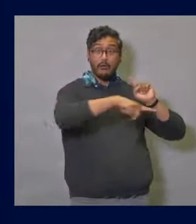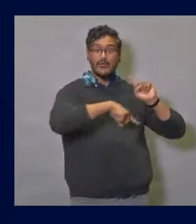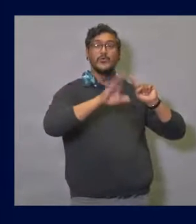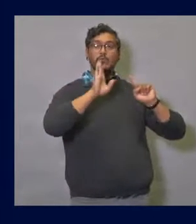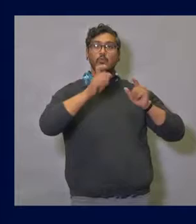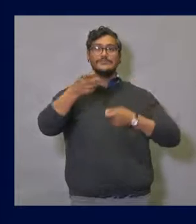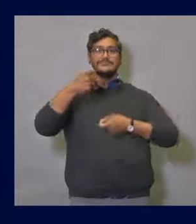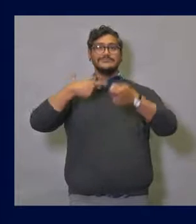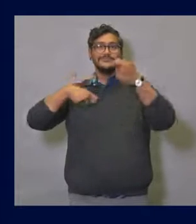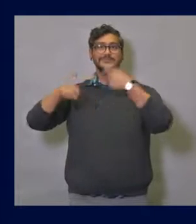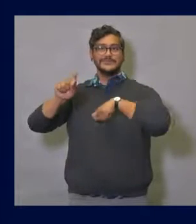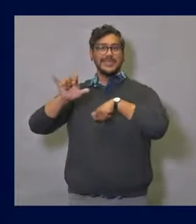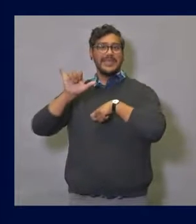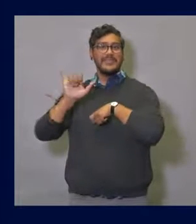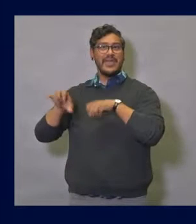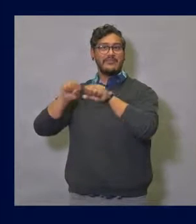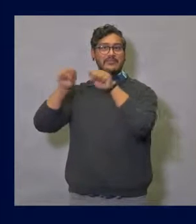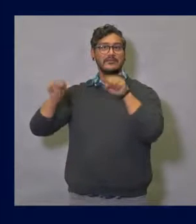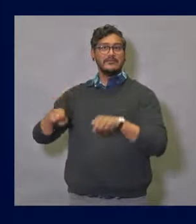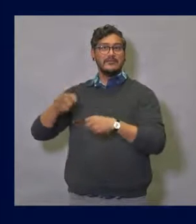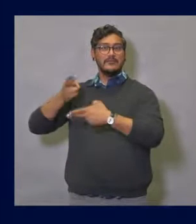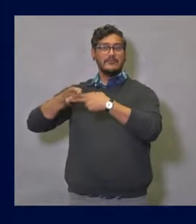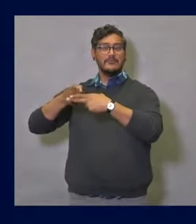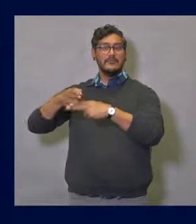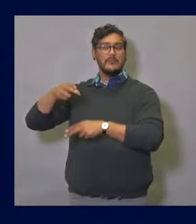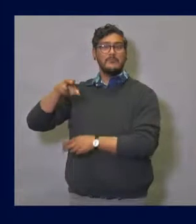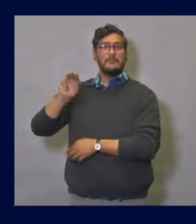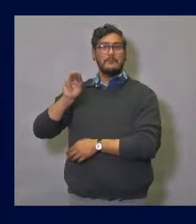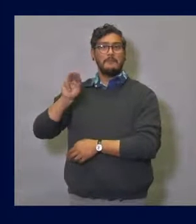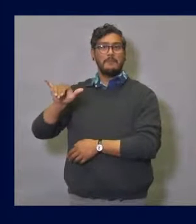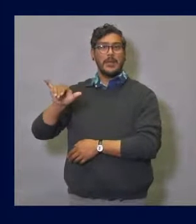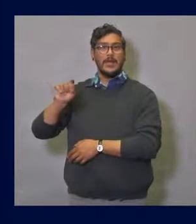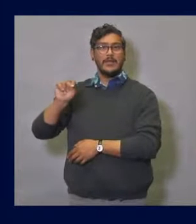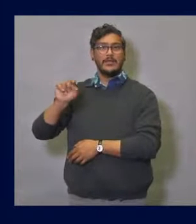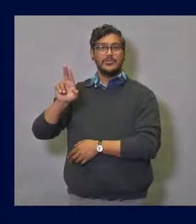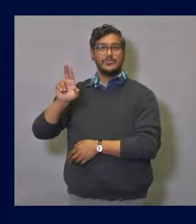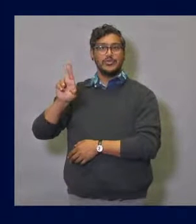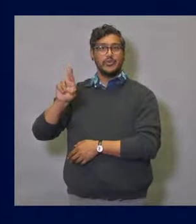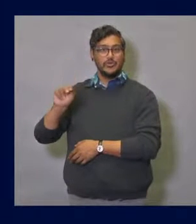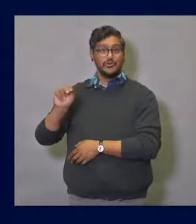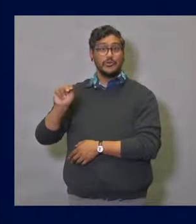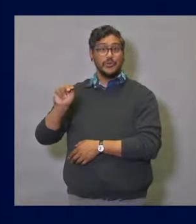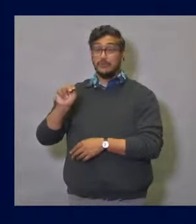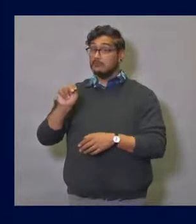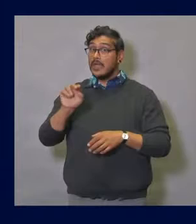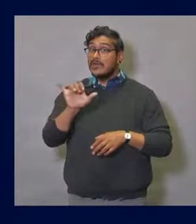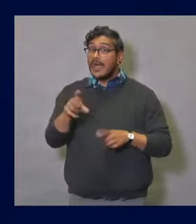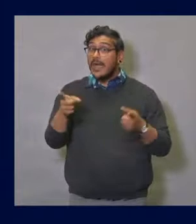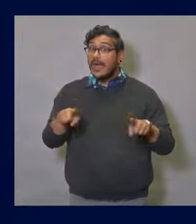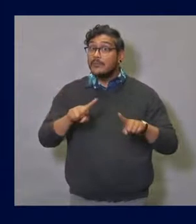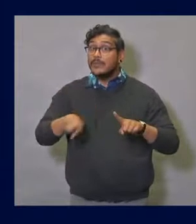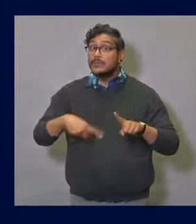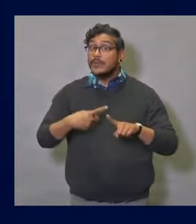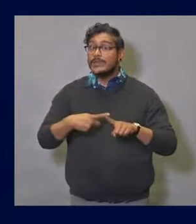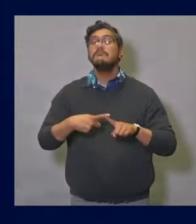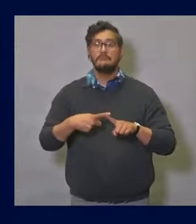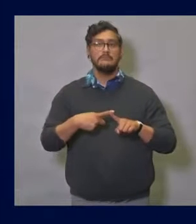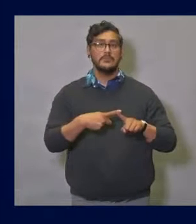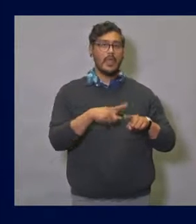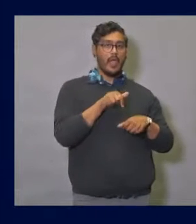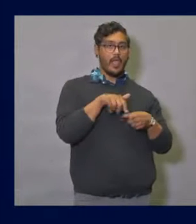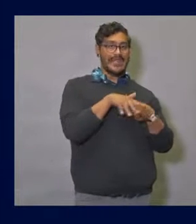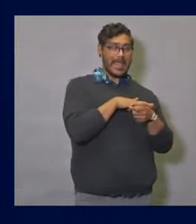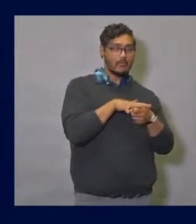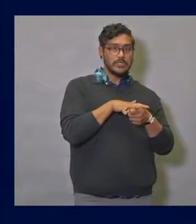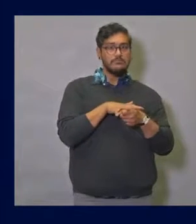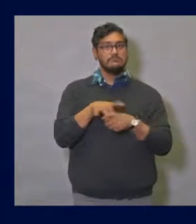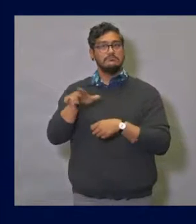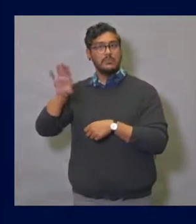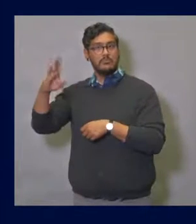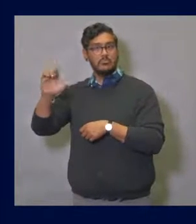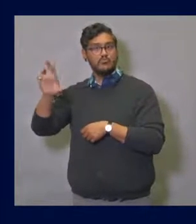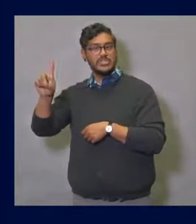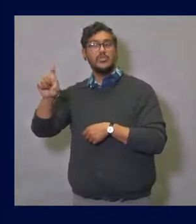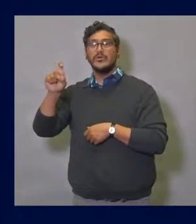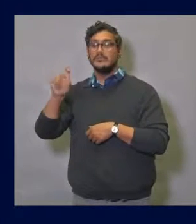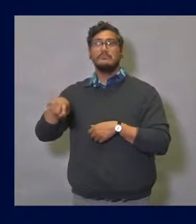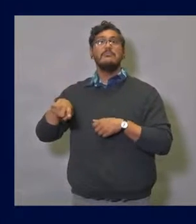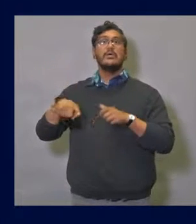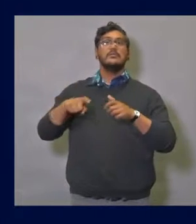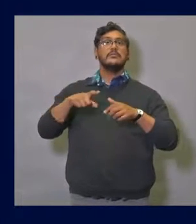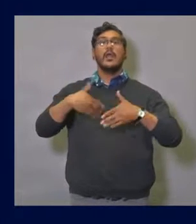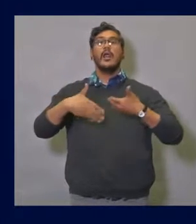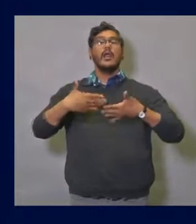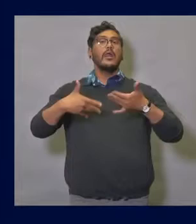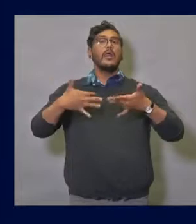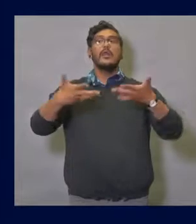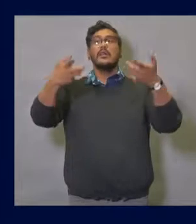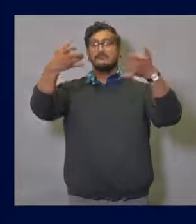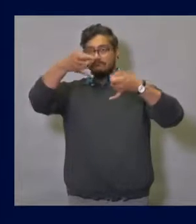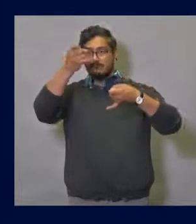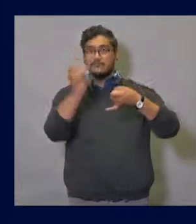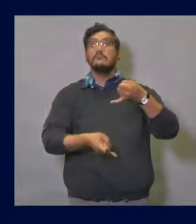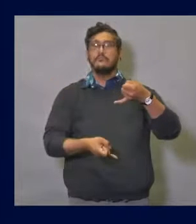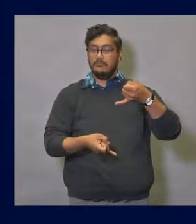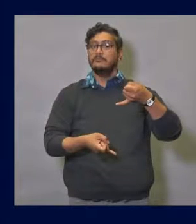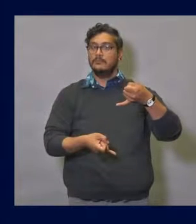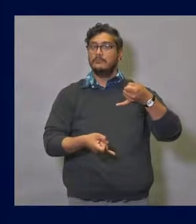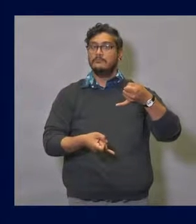TRABAJAR EN PREPARACIÓN PARA SU